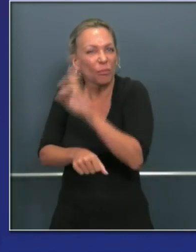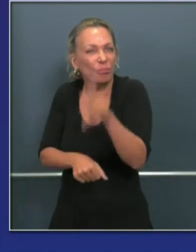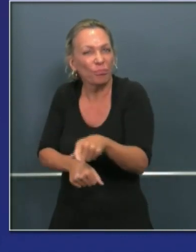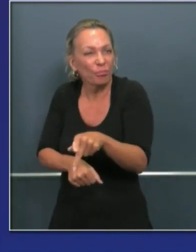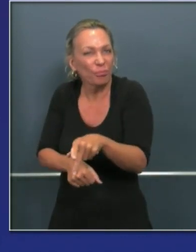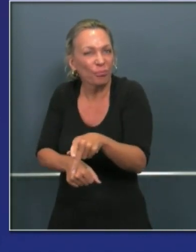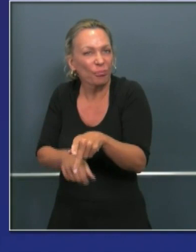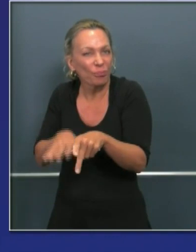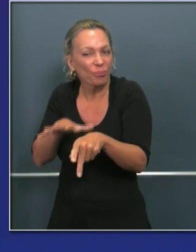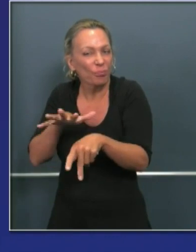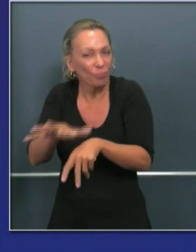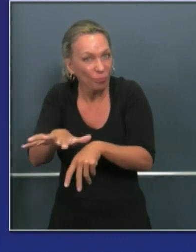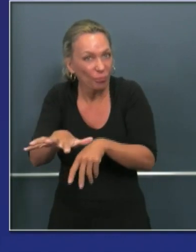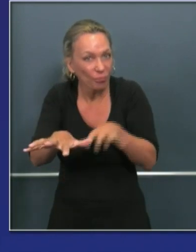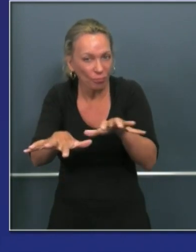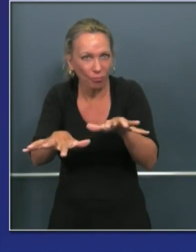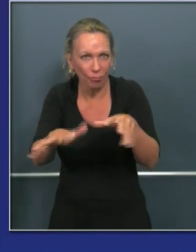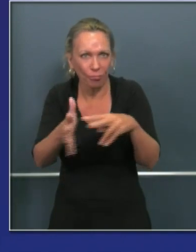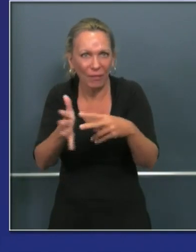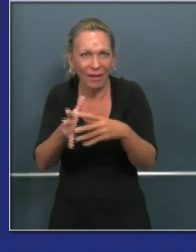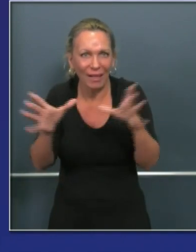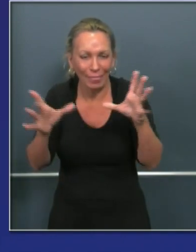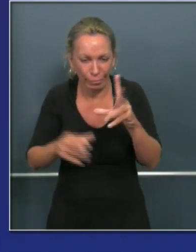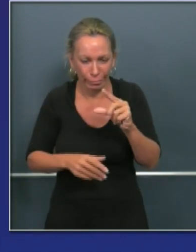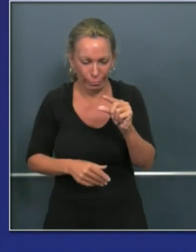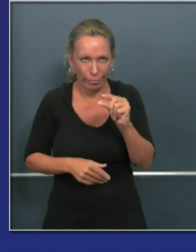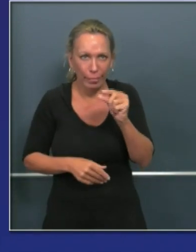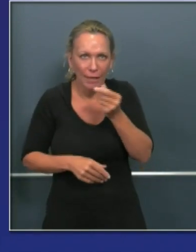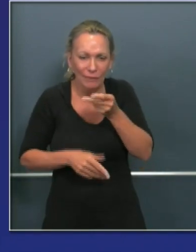BECAUSE YOU SENSE A OF OF THE CAPACITY WE HAVE IN OUR SYSTEM. THAT WILL ALLOW US TO